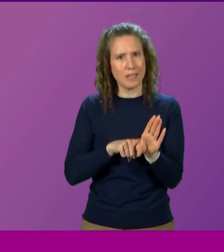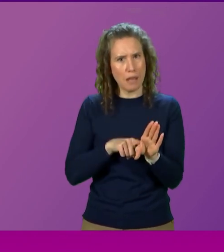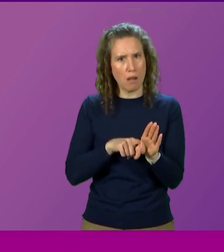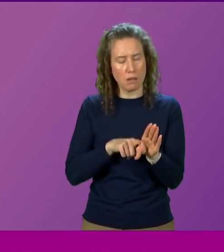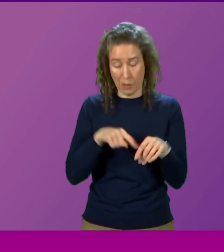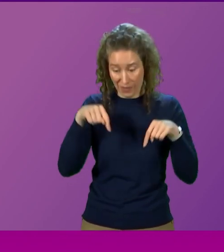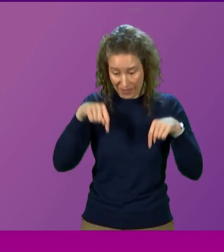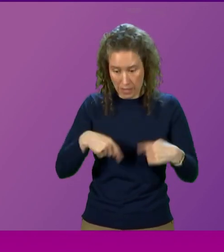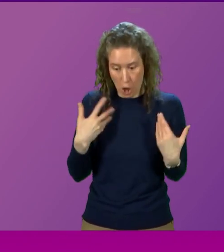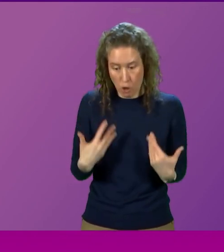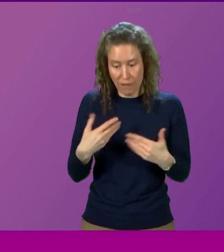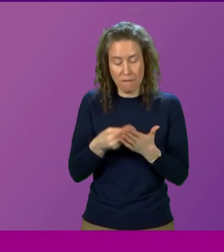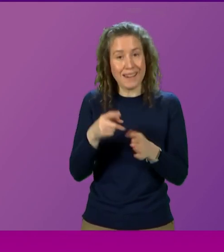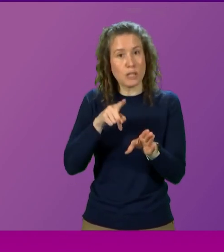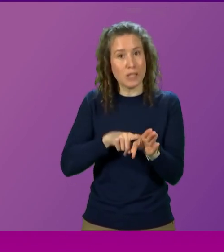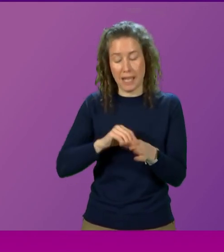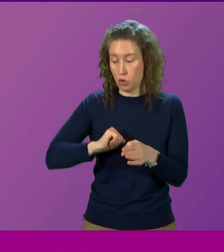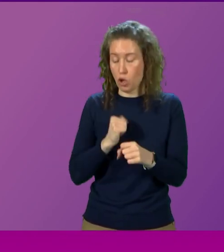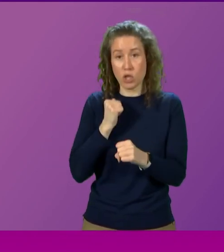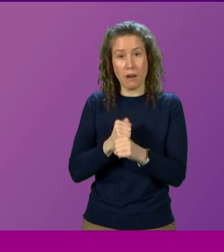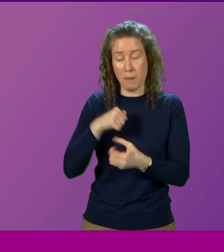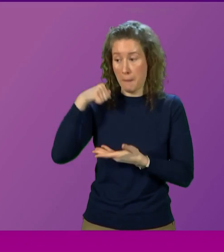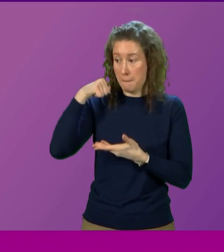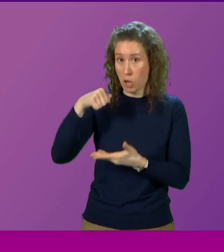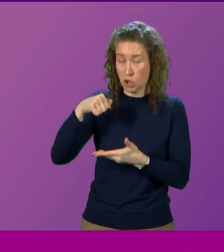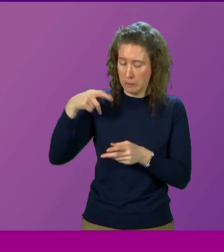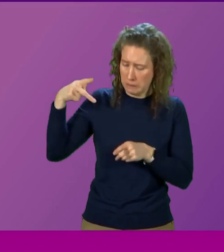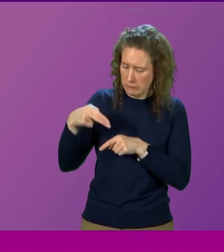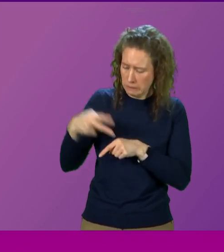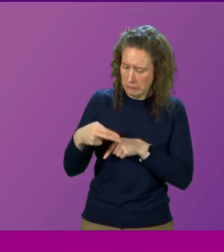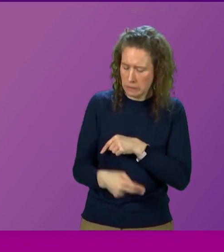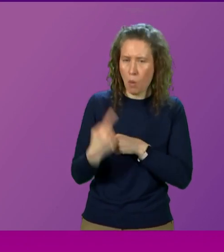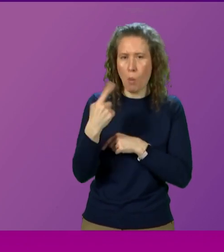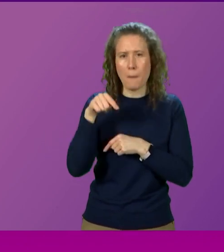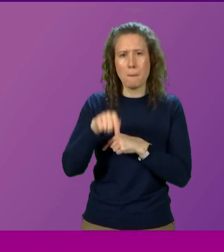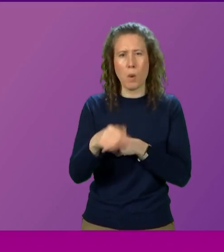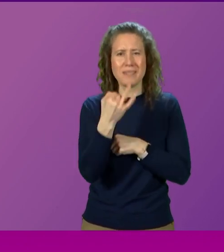when the Scottish Government’s budget has been eroded by inflation to the tune of £1.7